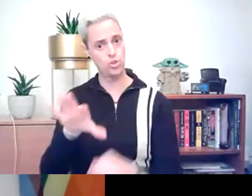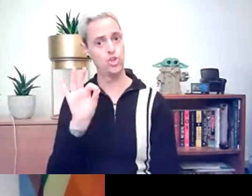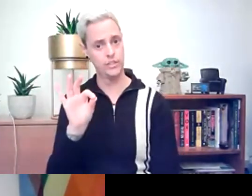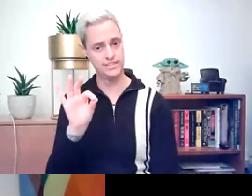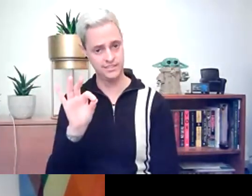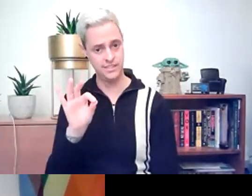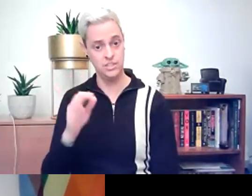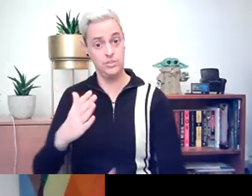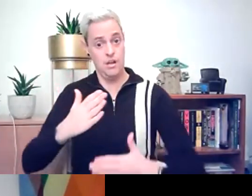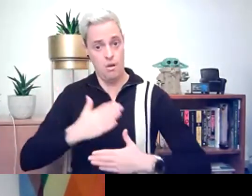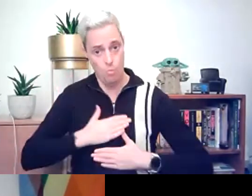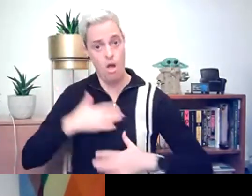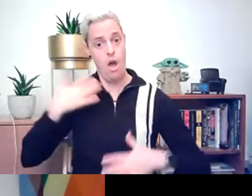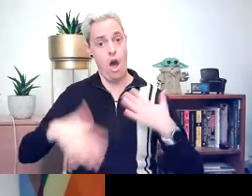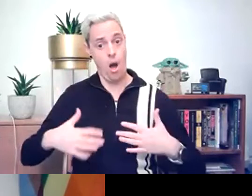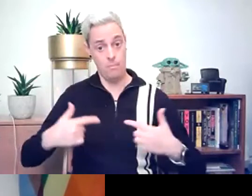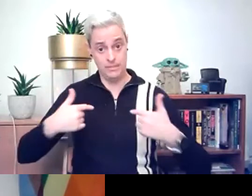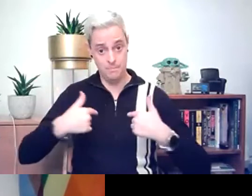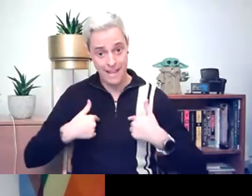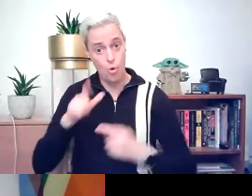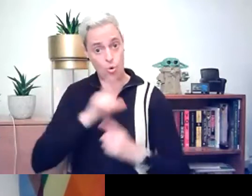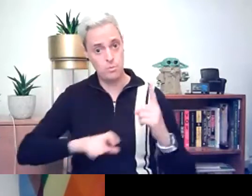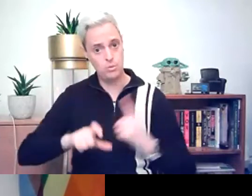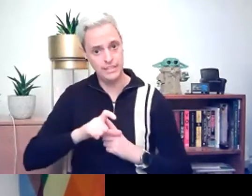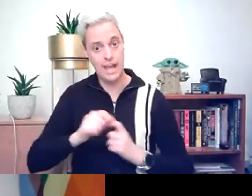your community and how much energy you have spent on this and what this costs you.